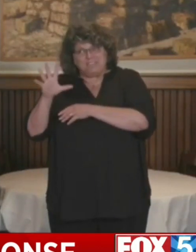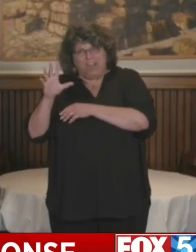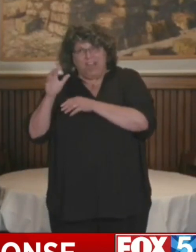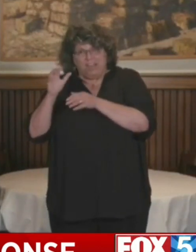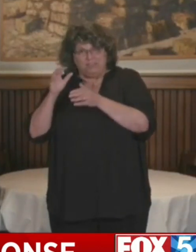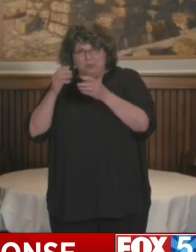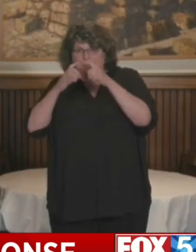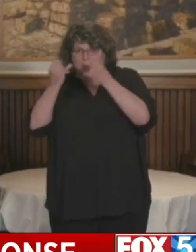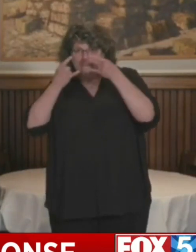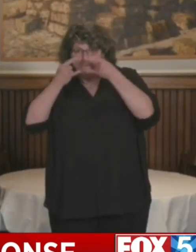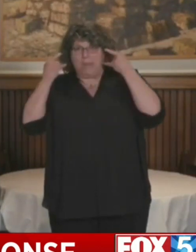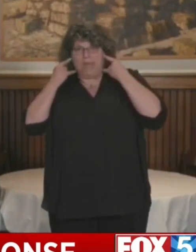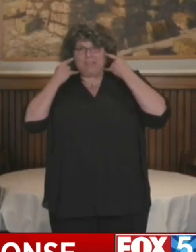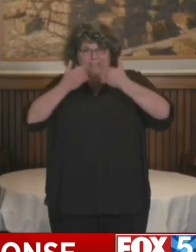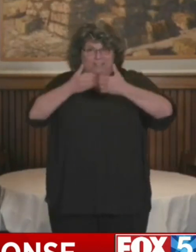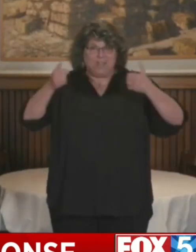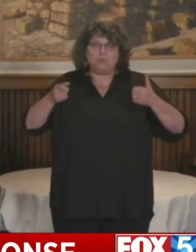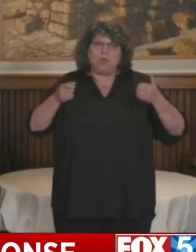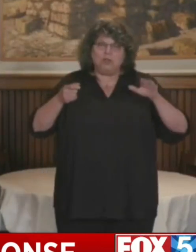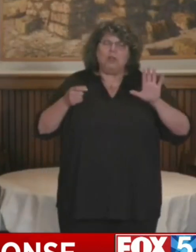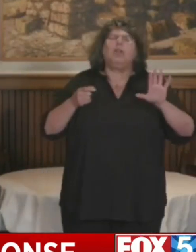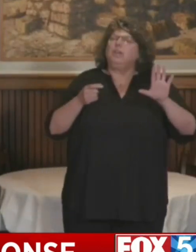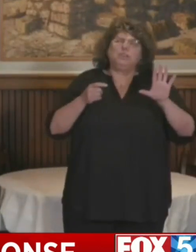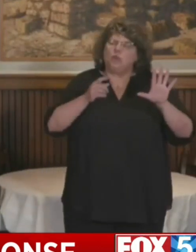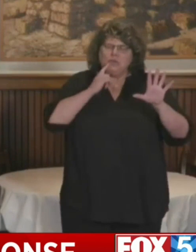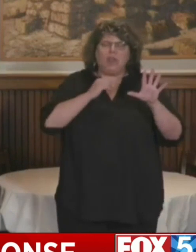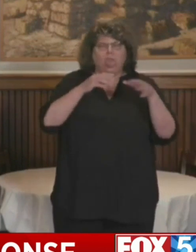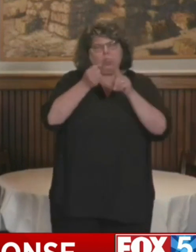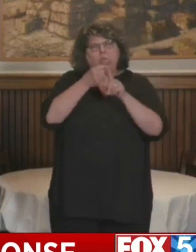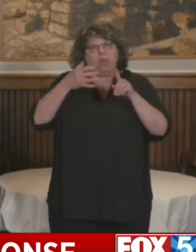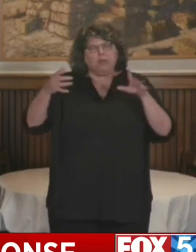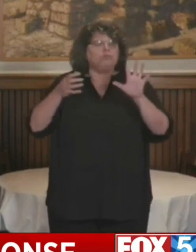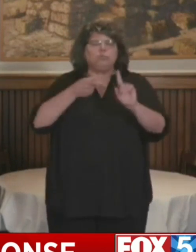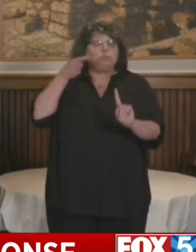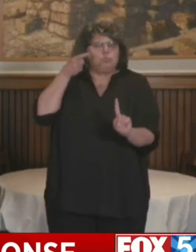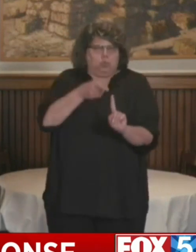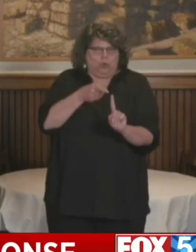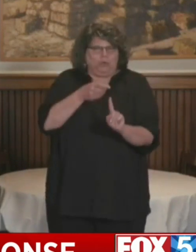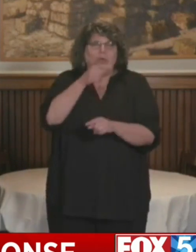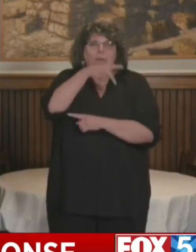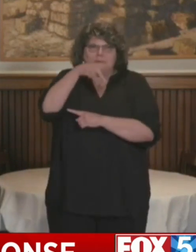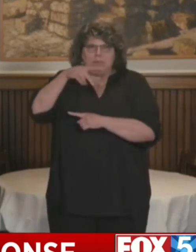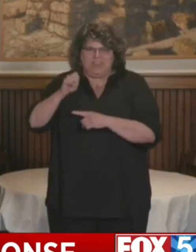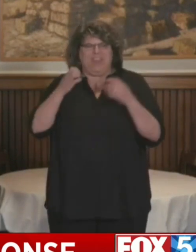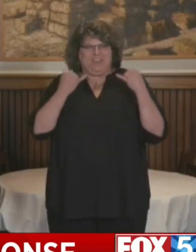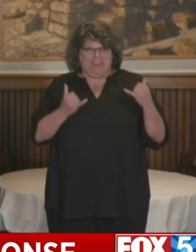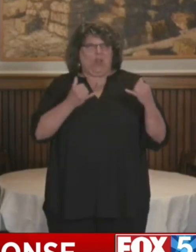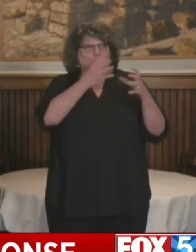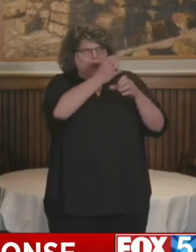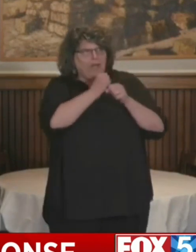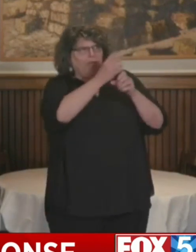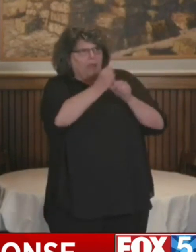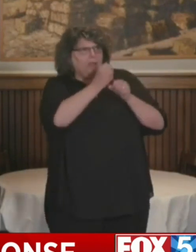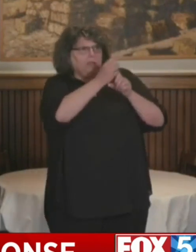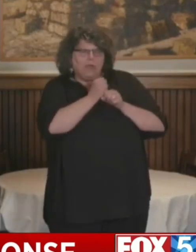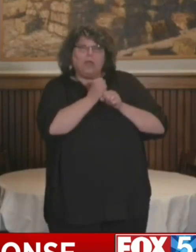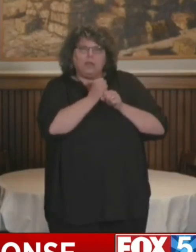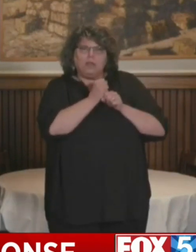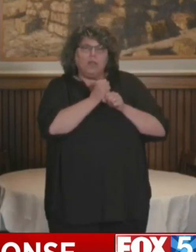MASS THIS IS IN ADDITION TO THE 45.5 MILLION AND 95 MASKS THAT WE'VE BEEN ABLE TO DISTRIBUTE ITS A LONG WAY OF